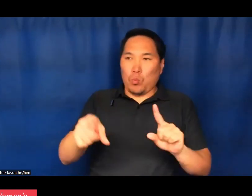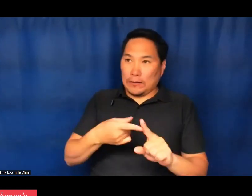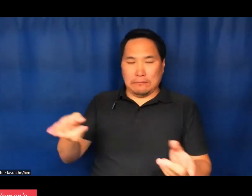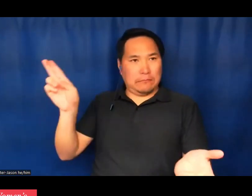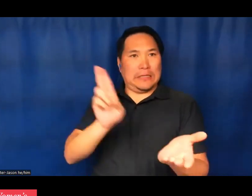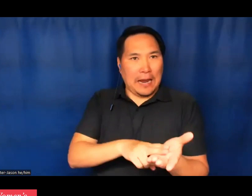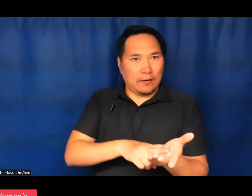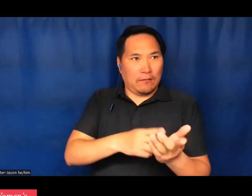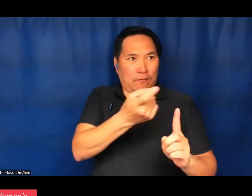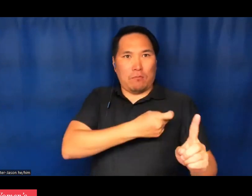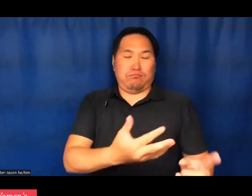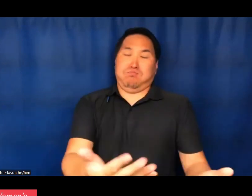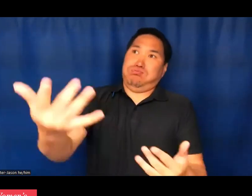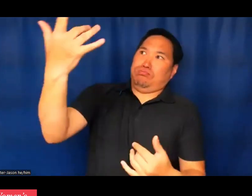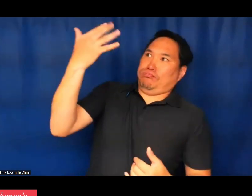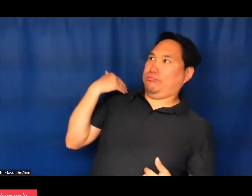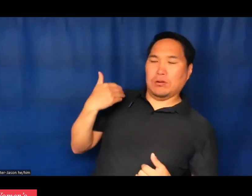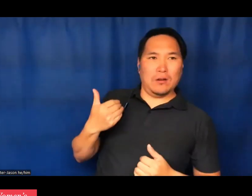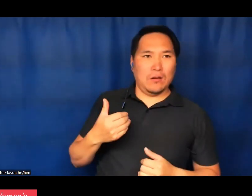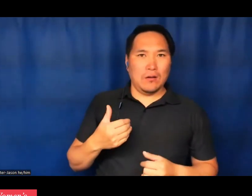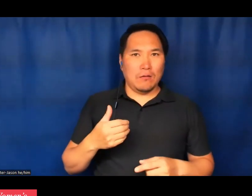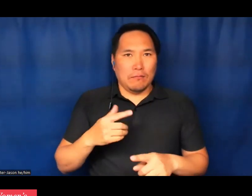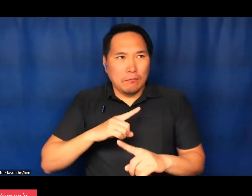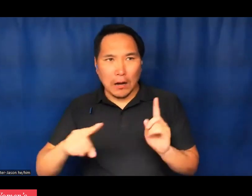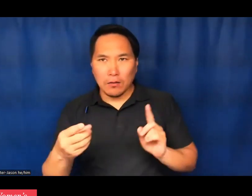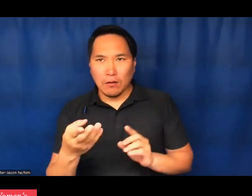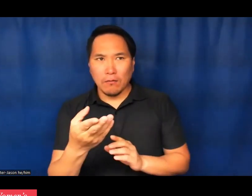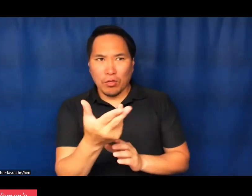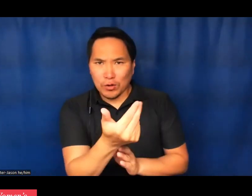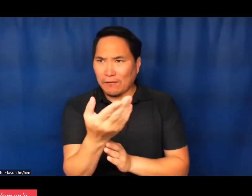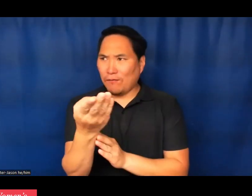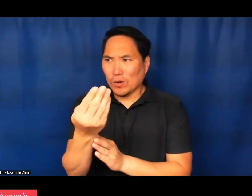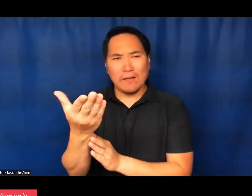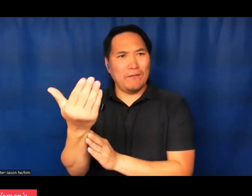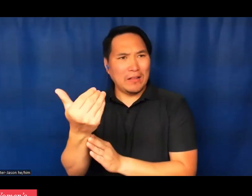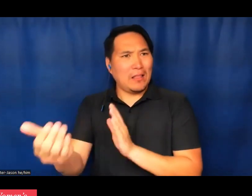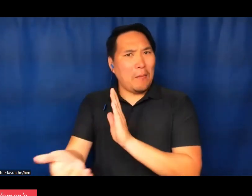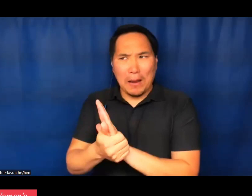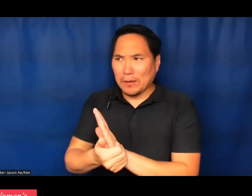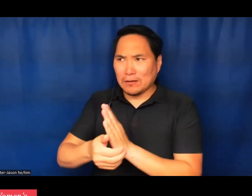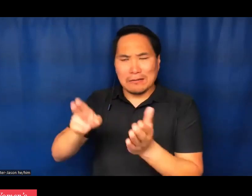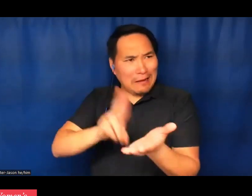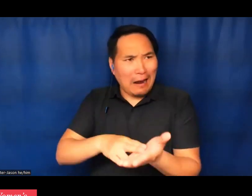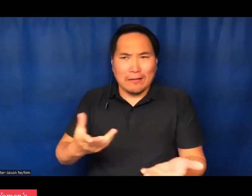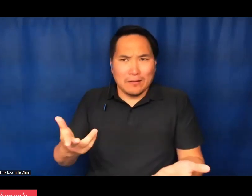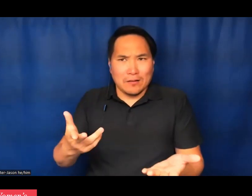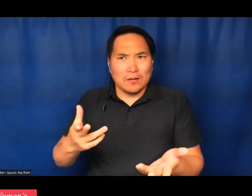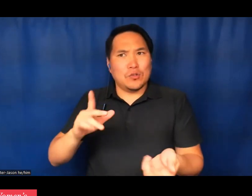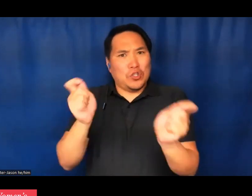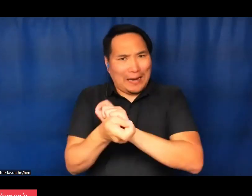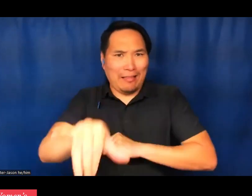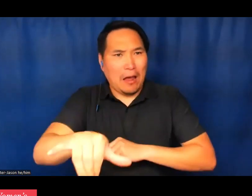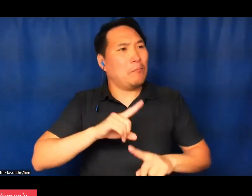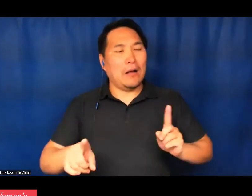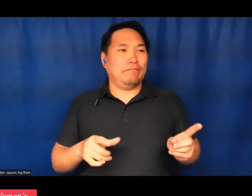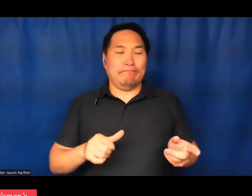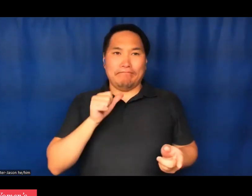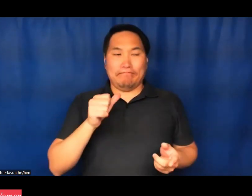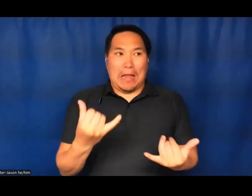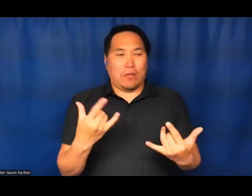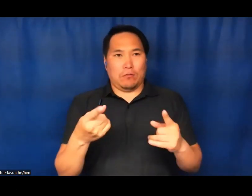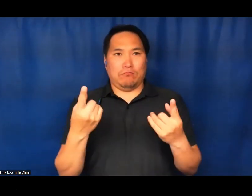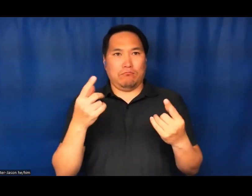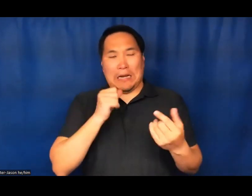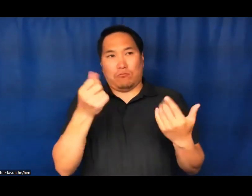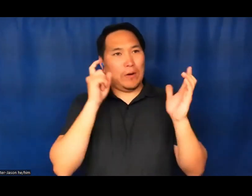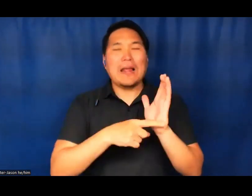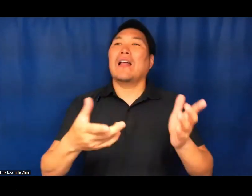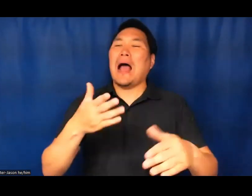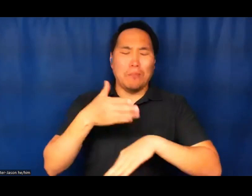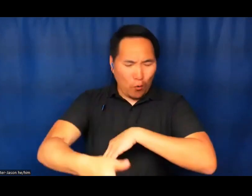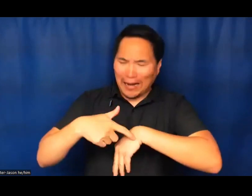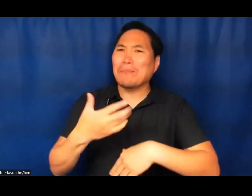of the original document where the 14th, 15th, 13th, 14th, and 15th Amendment.